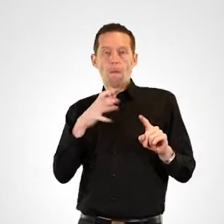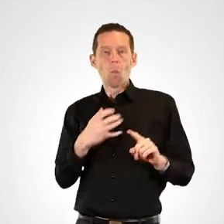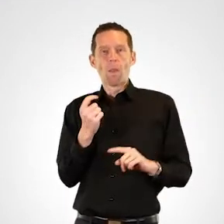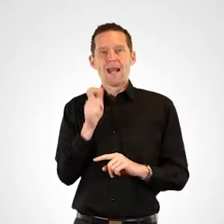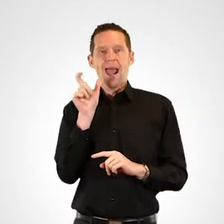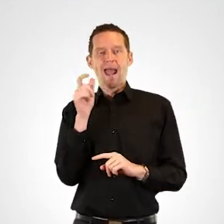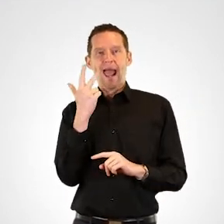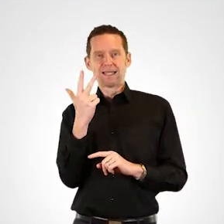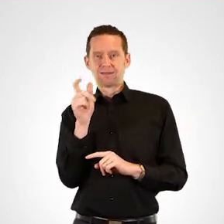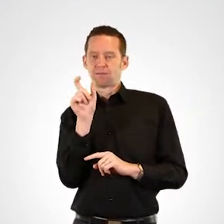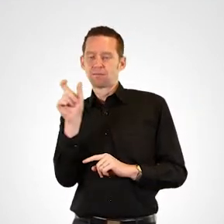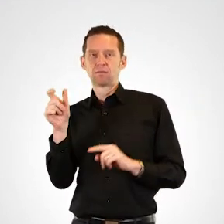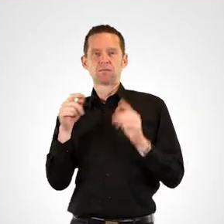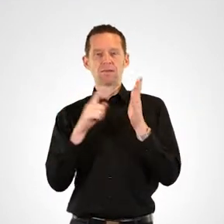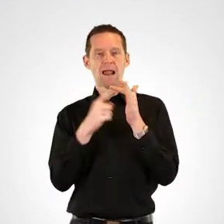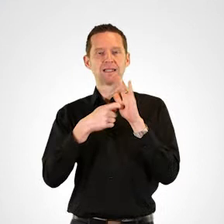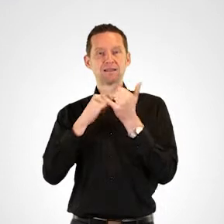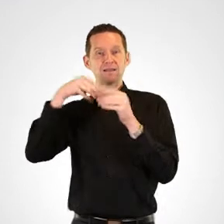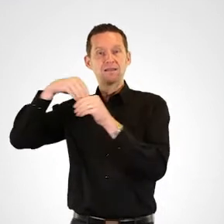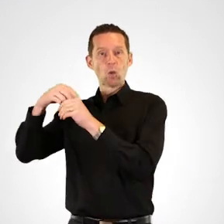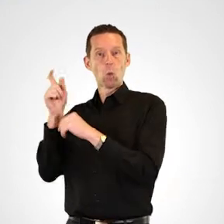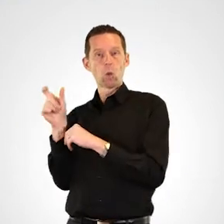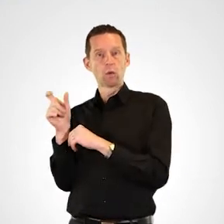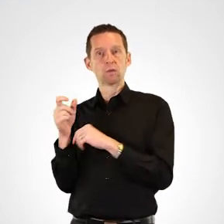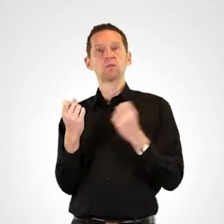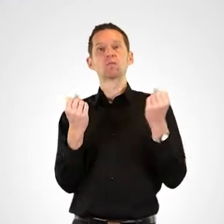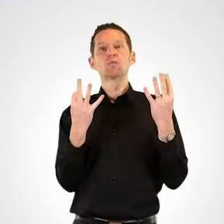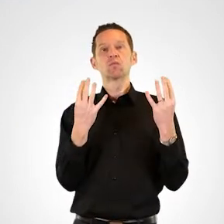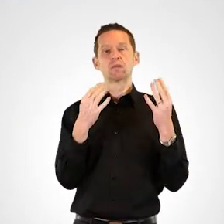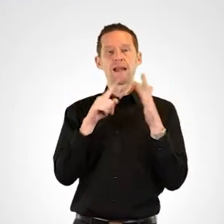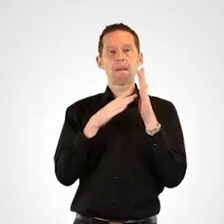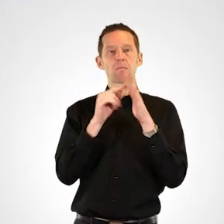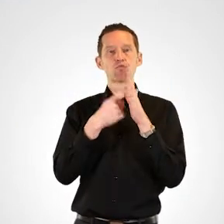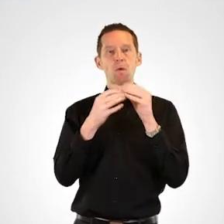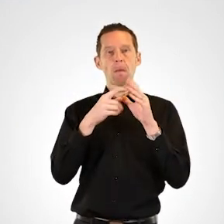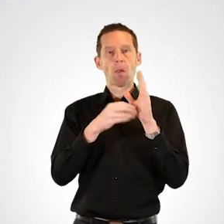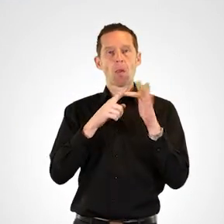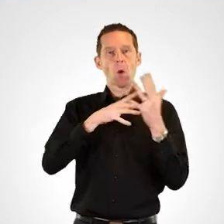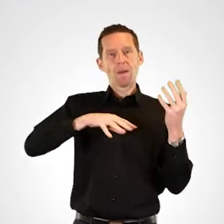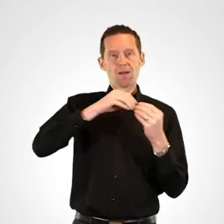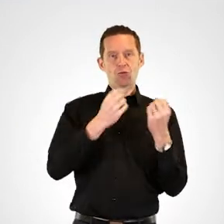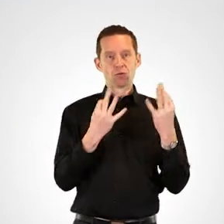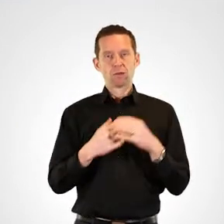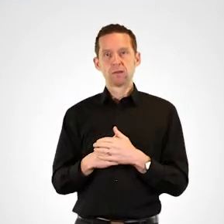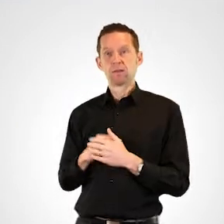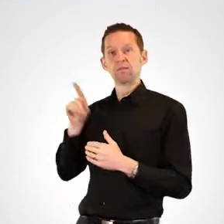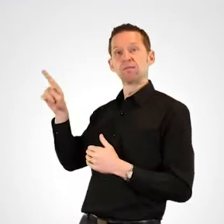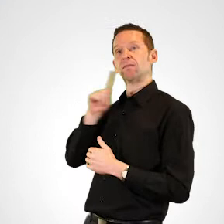eight symbols within a word, and no improbable combinations. And according to this author, her text says,